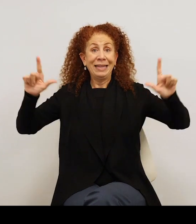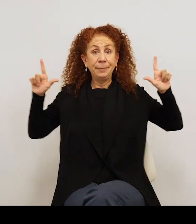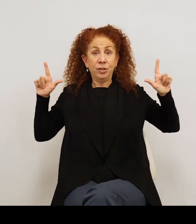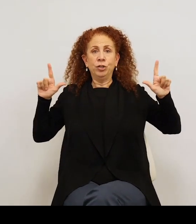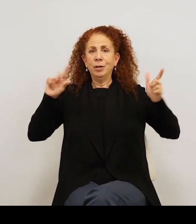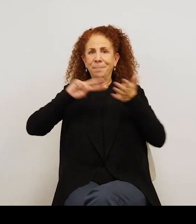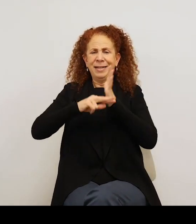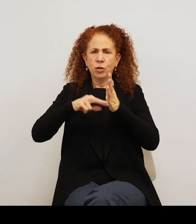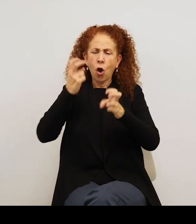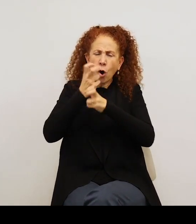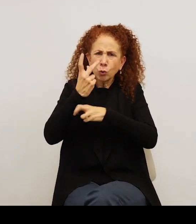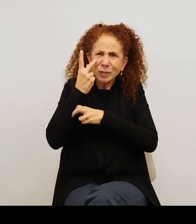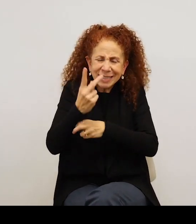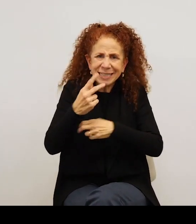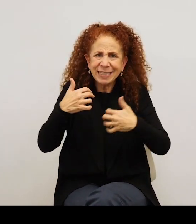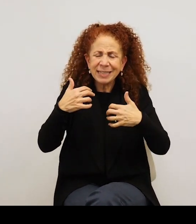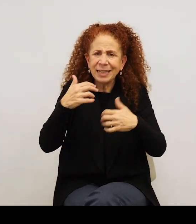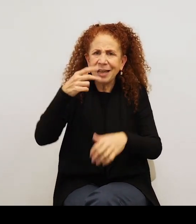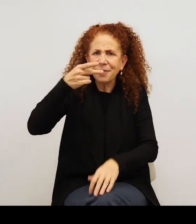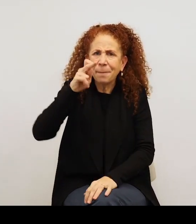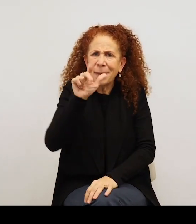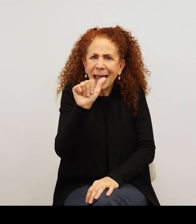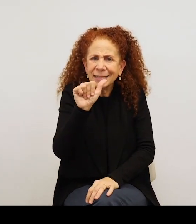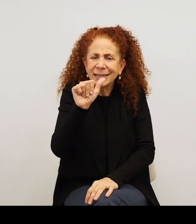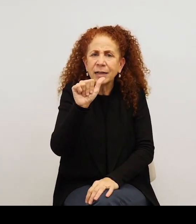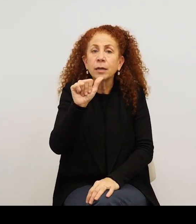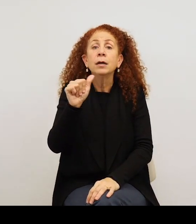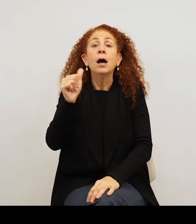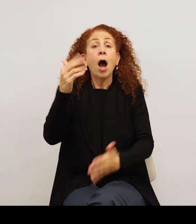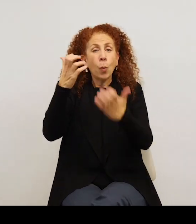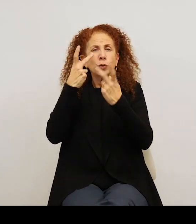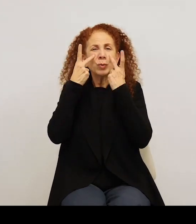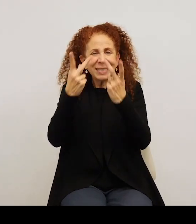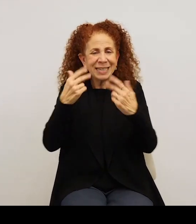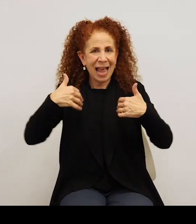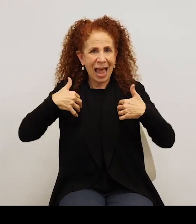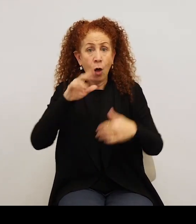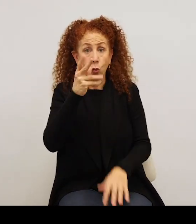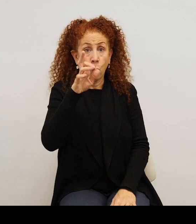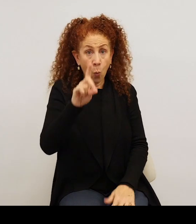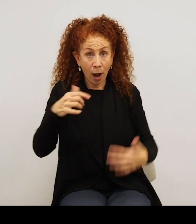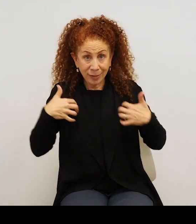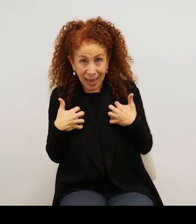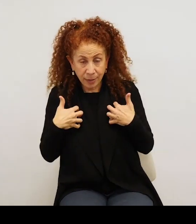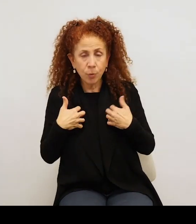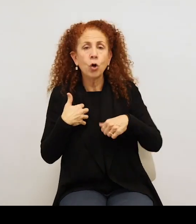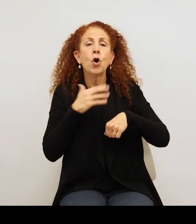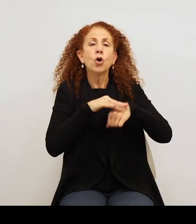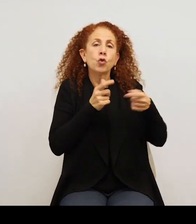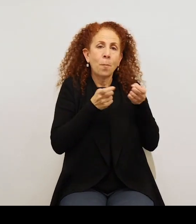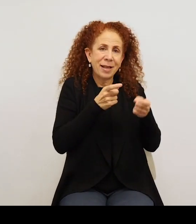is I wanted to have the wild animals, the domesticated animals, but also the zoo animals.